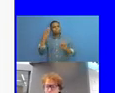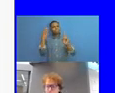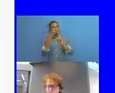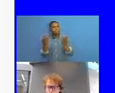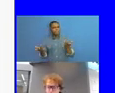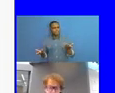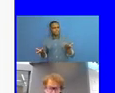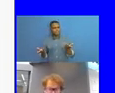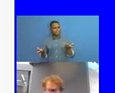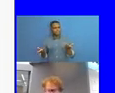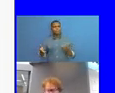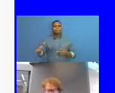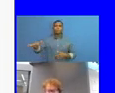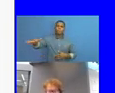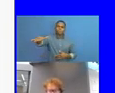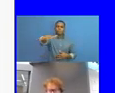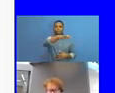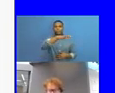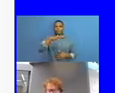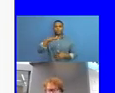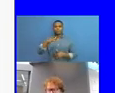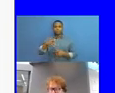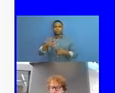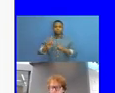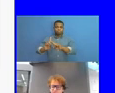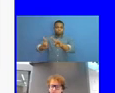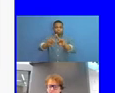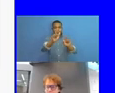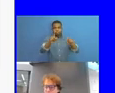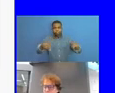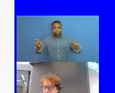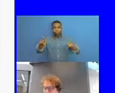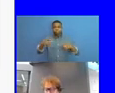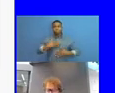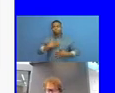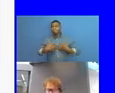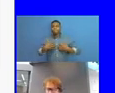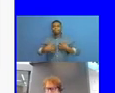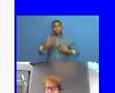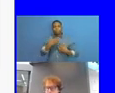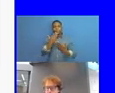have a partnership, you already have a project idea and in that situation the toolkit can help you